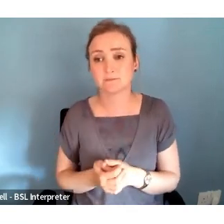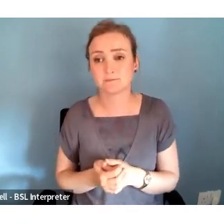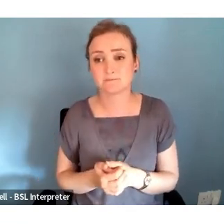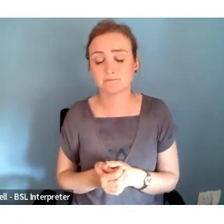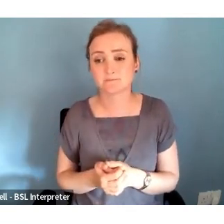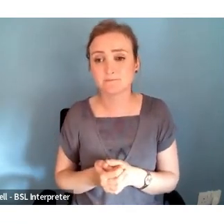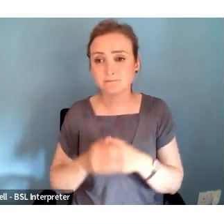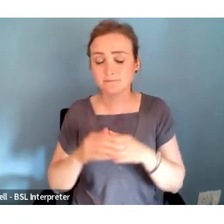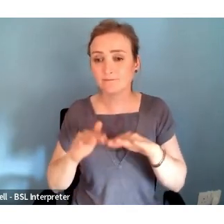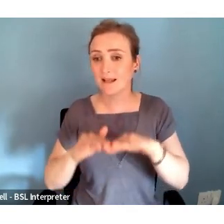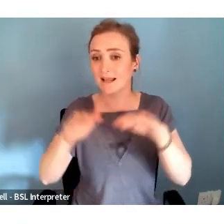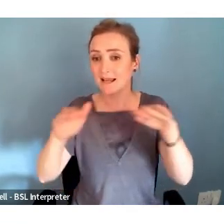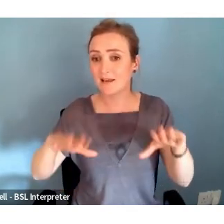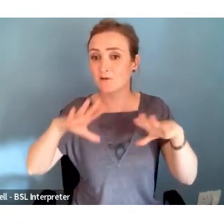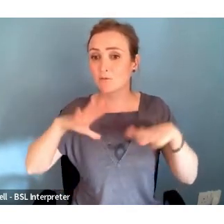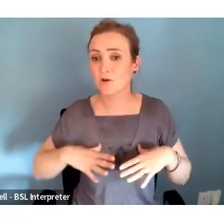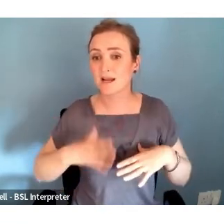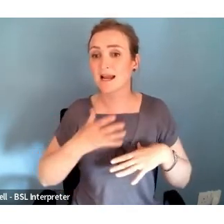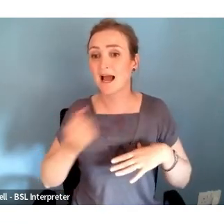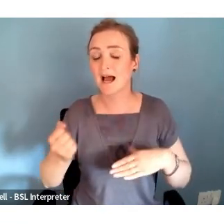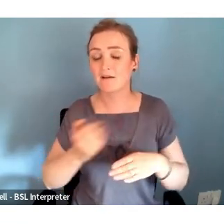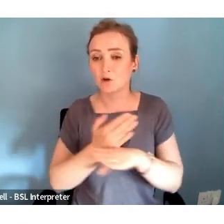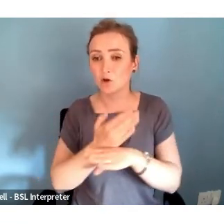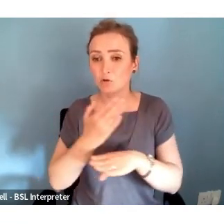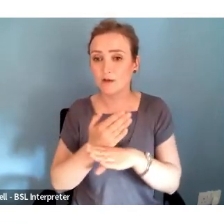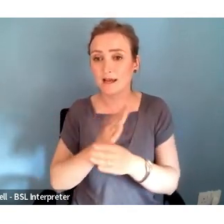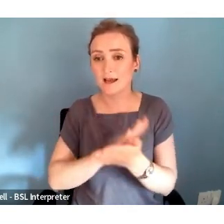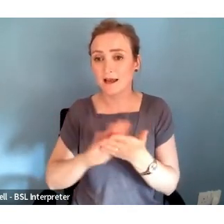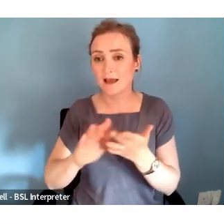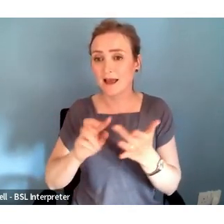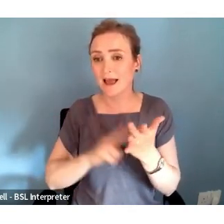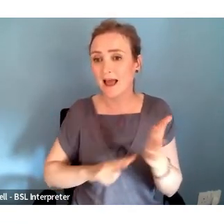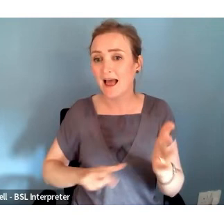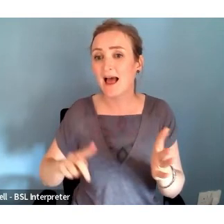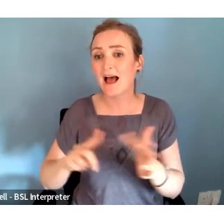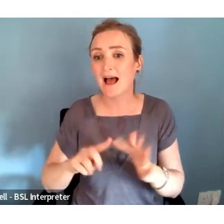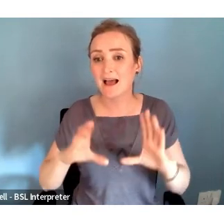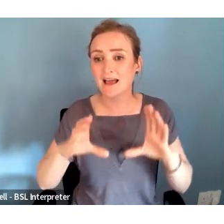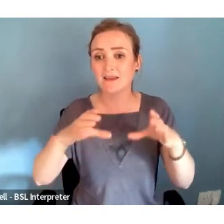career Hive which is career support for disabled people looking for new